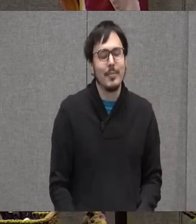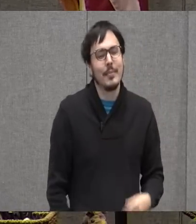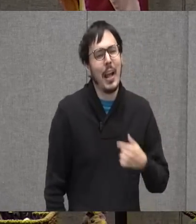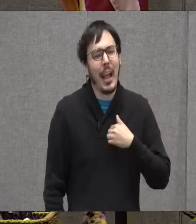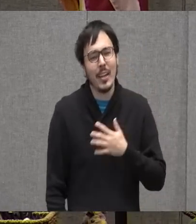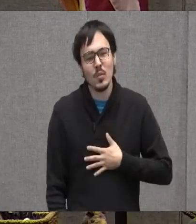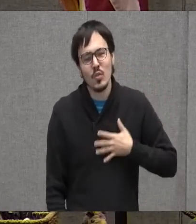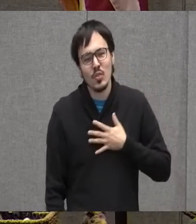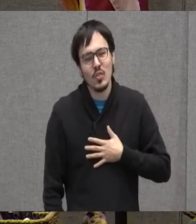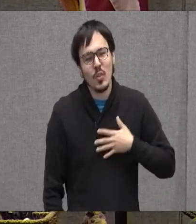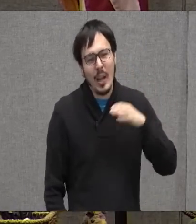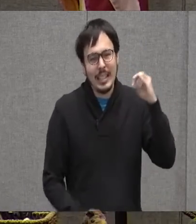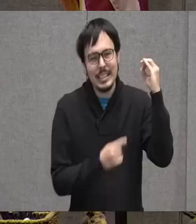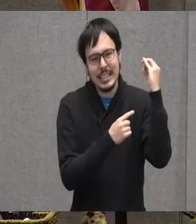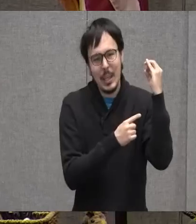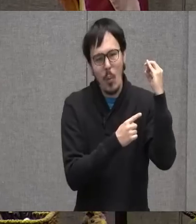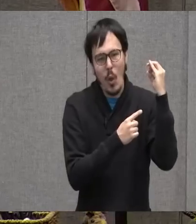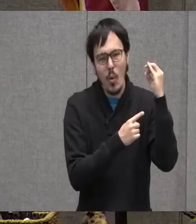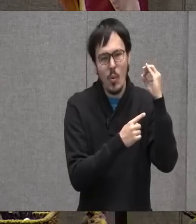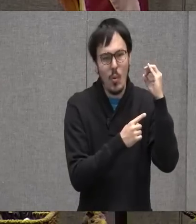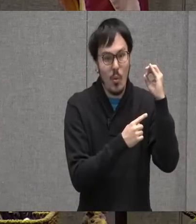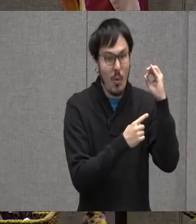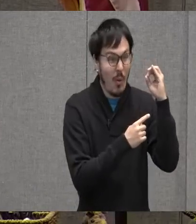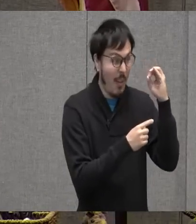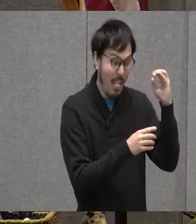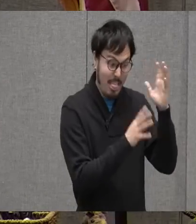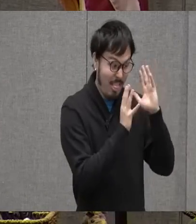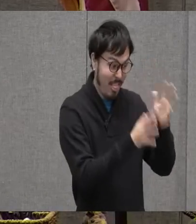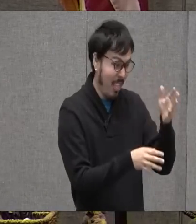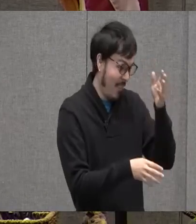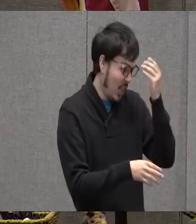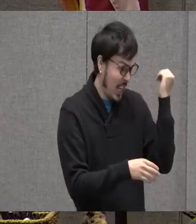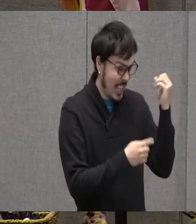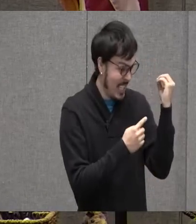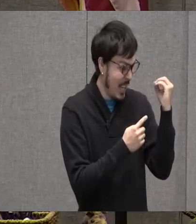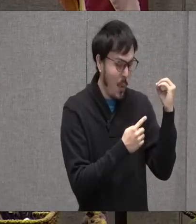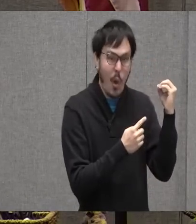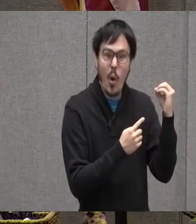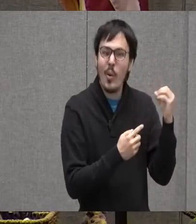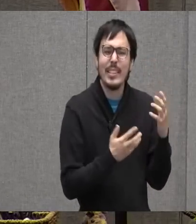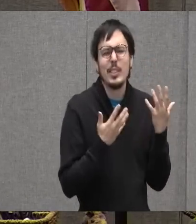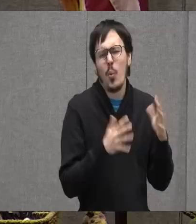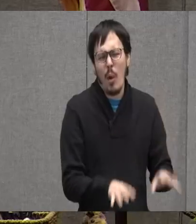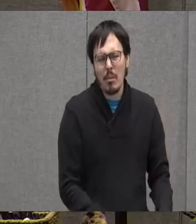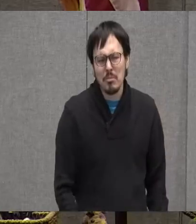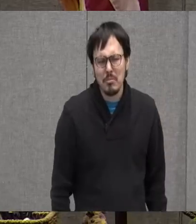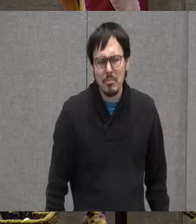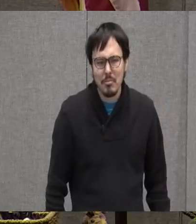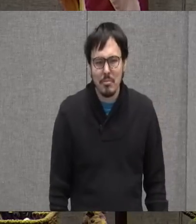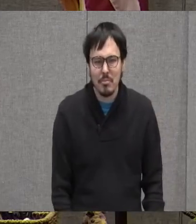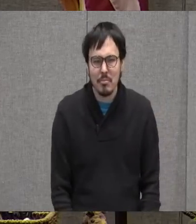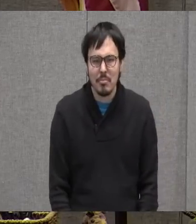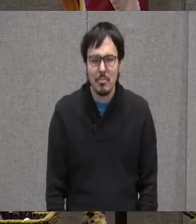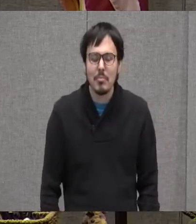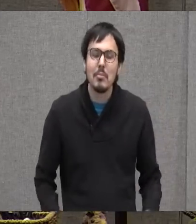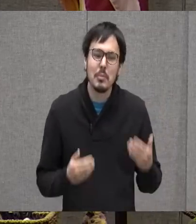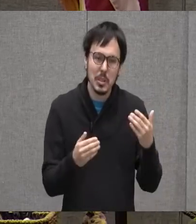and we never want him to feel left out. So let's do zero plus 20 equals 20.